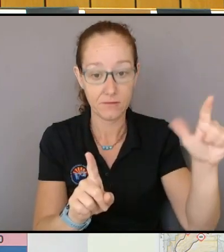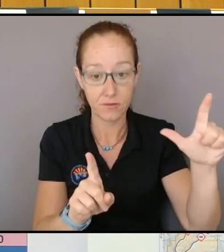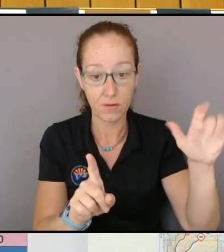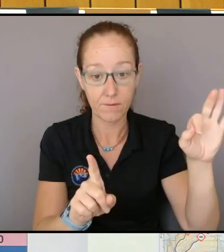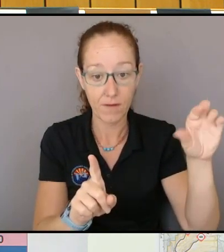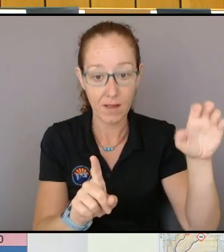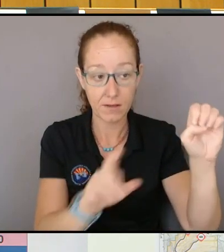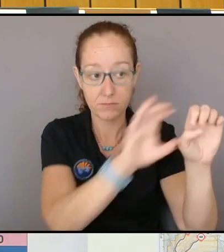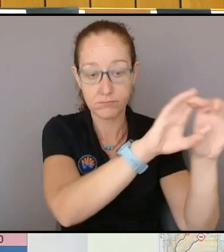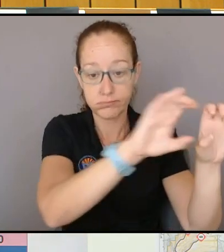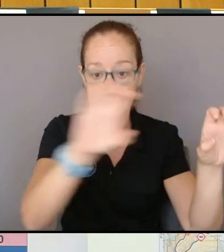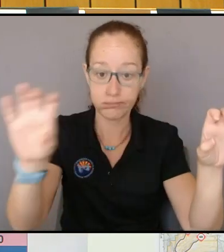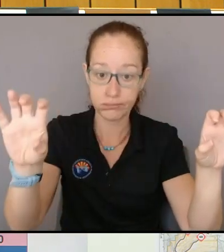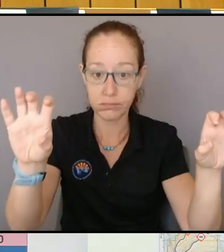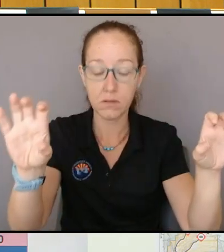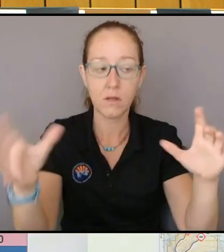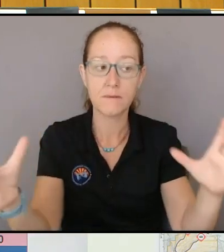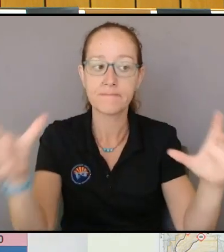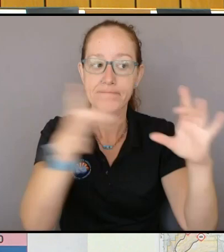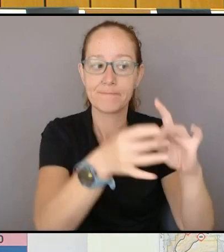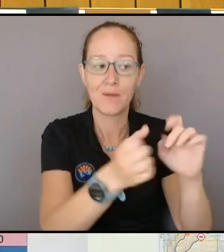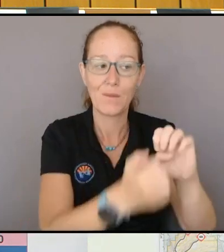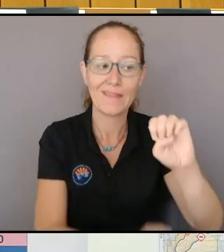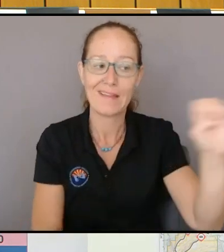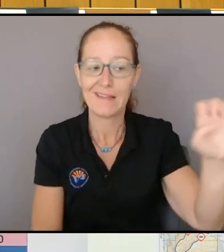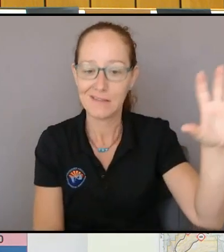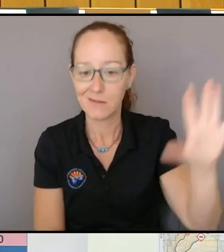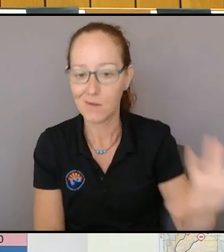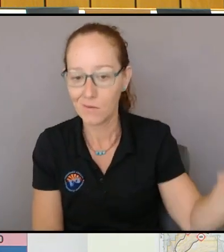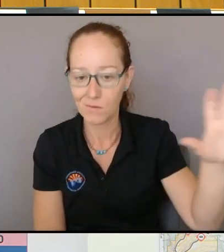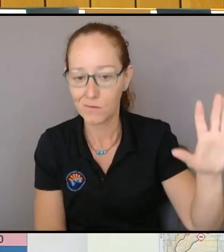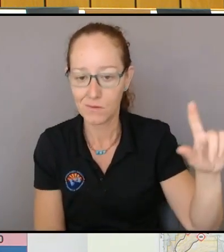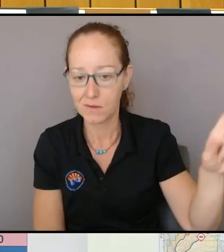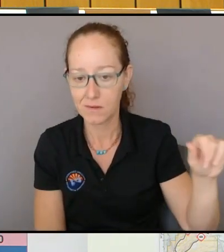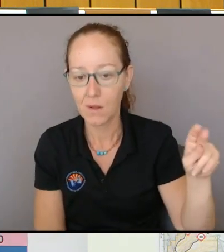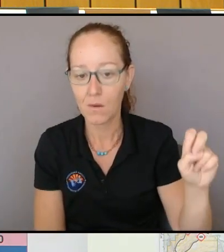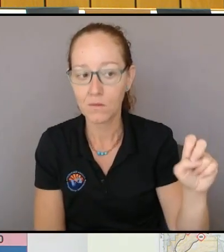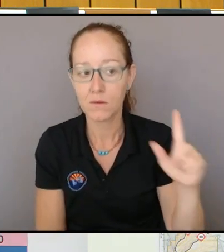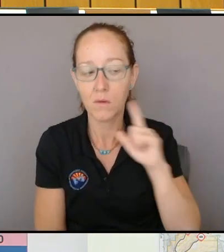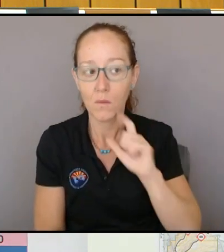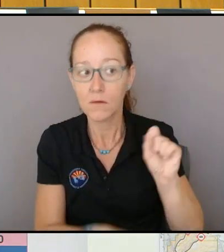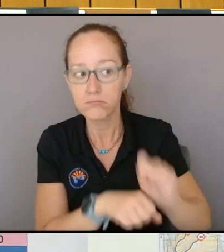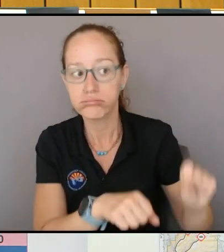coordination. There's effort being put in to push that line. Let's see... just couple other things and we'll get to the map.